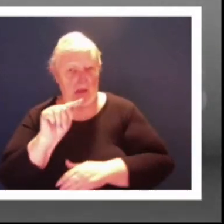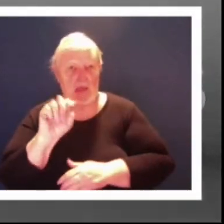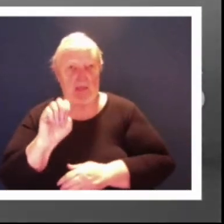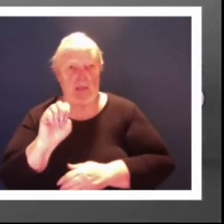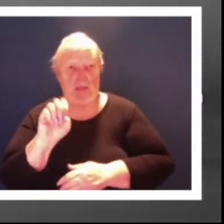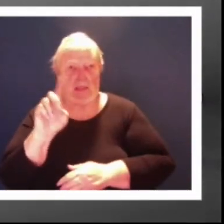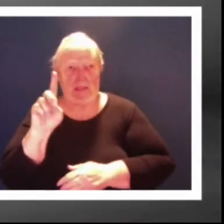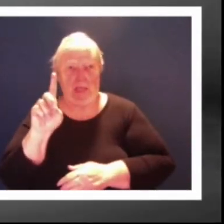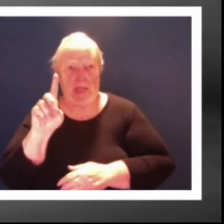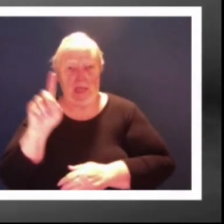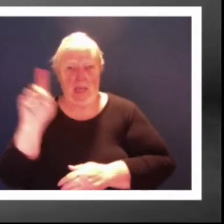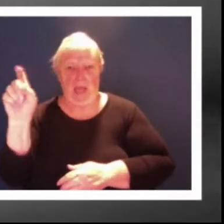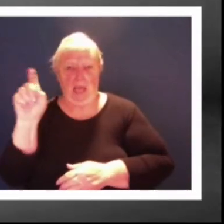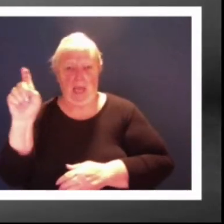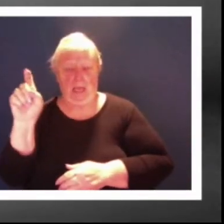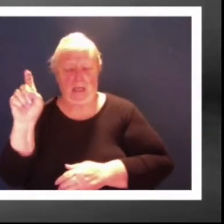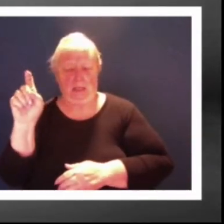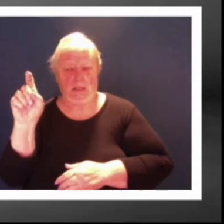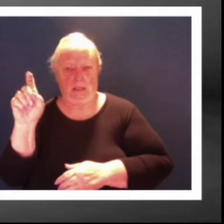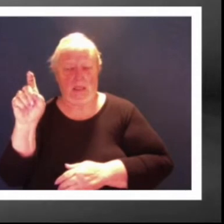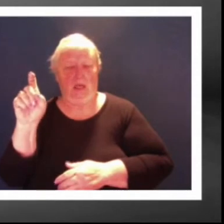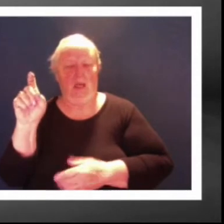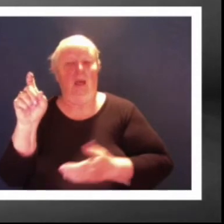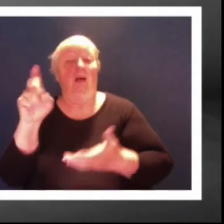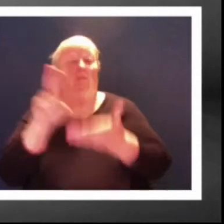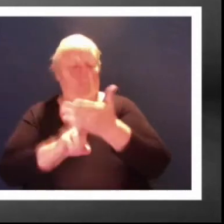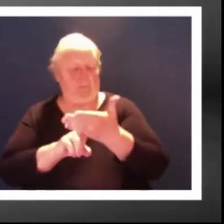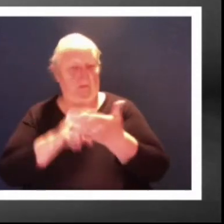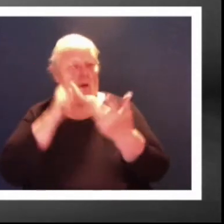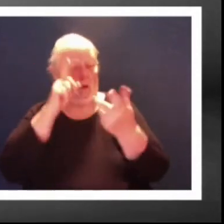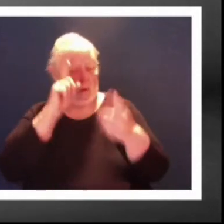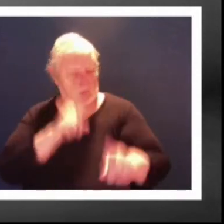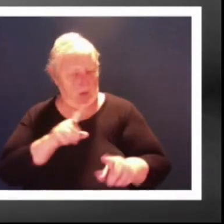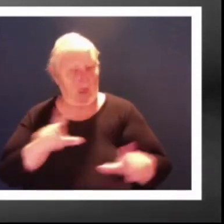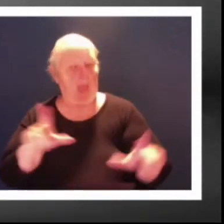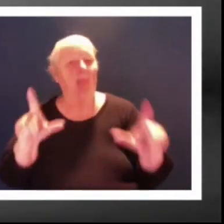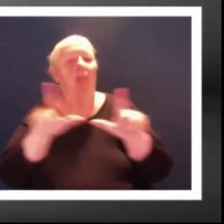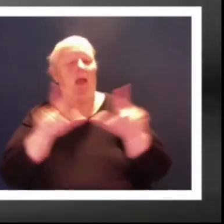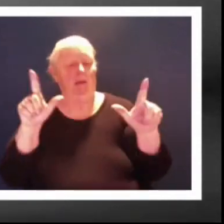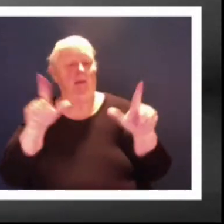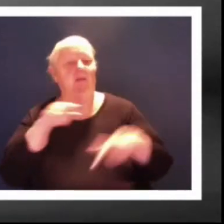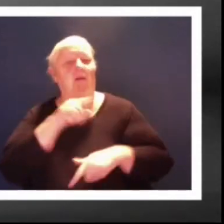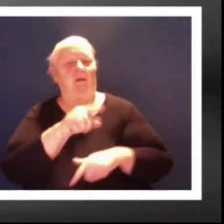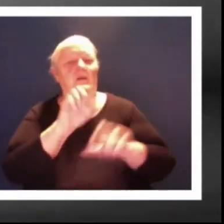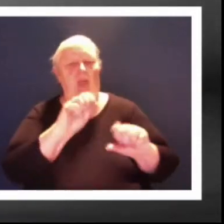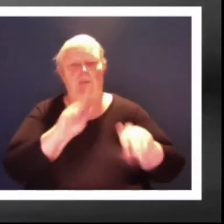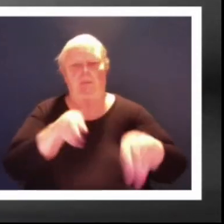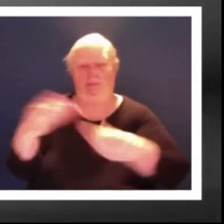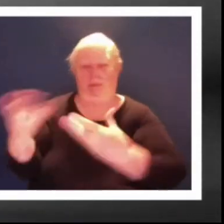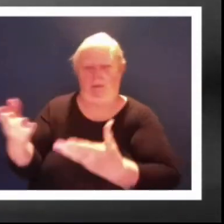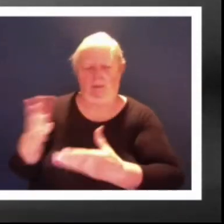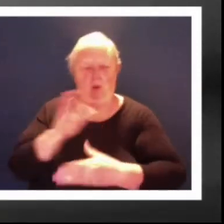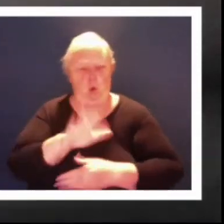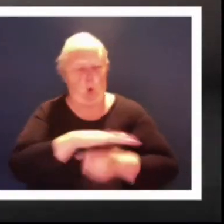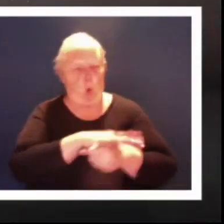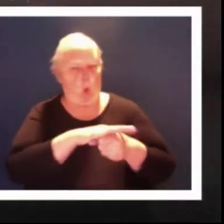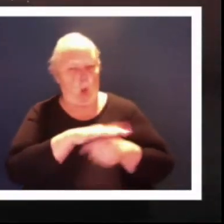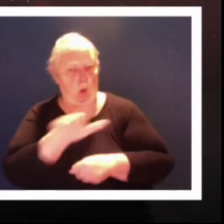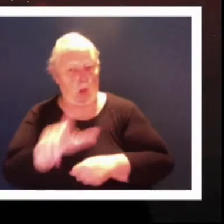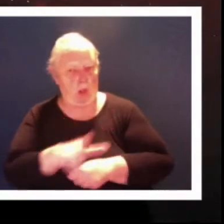Because at it's core, your public library is all about providing you access to ideas and information.